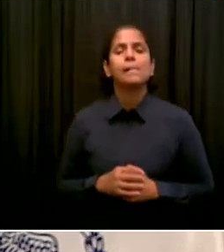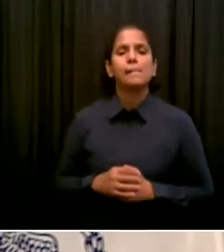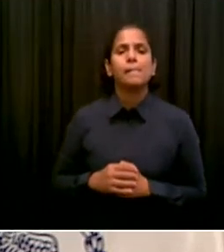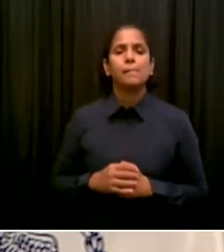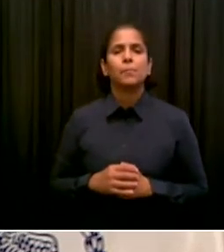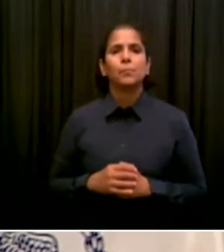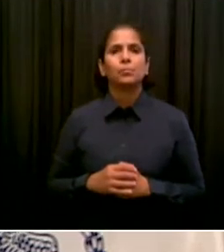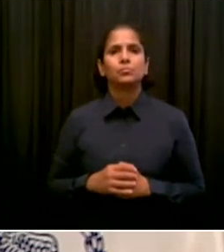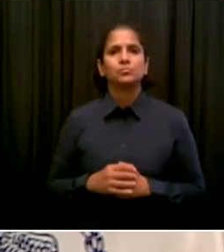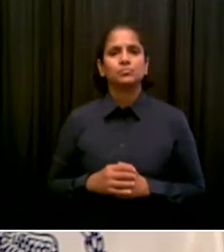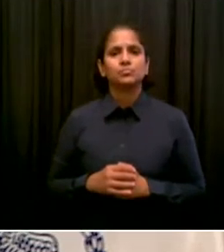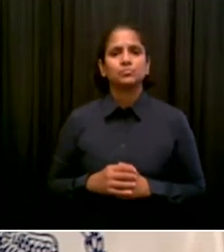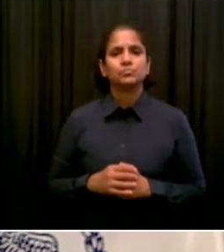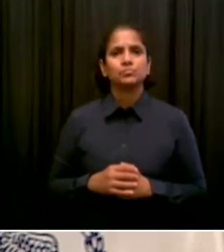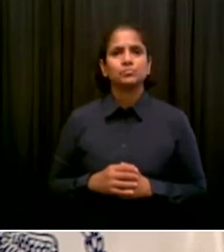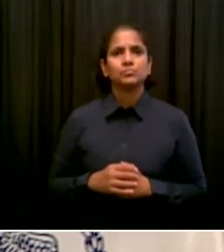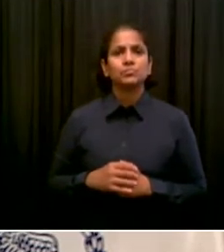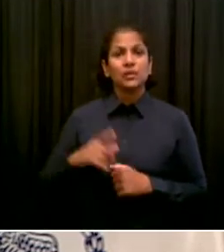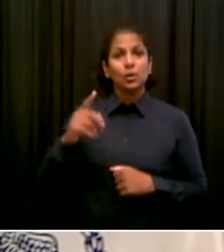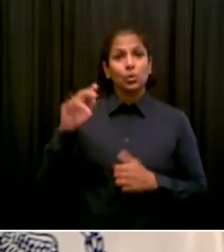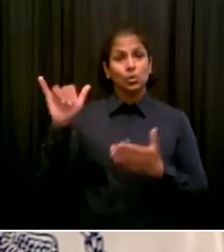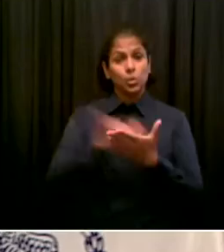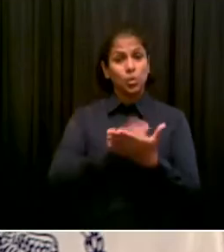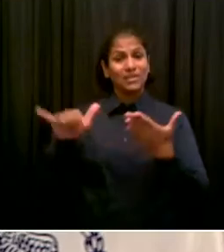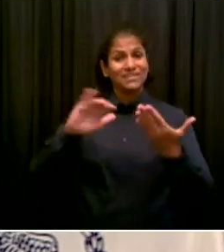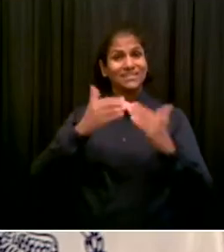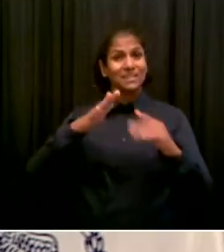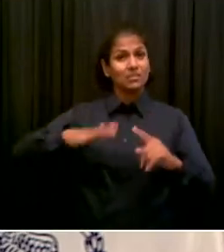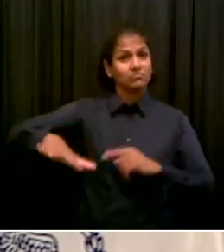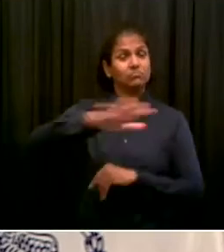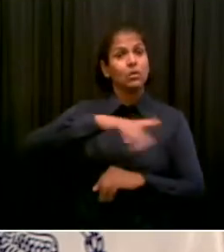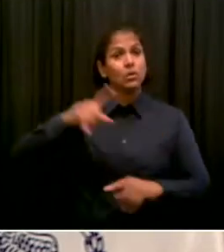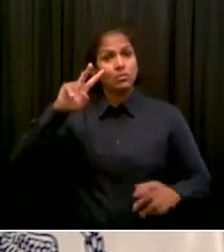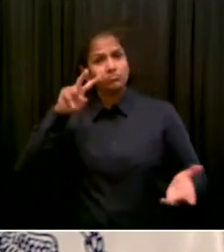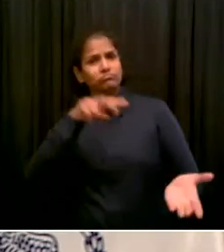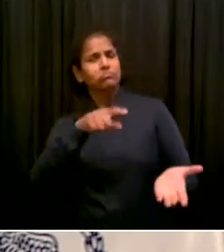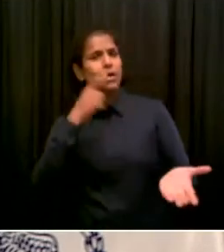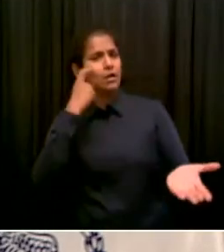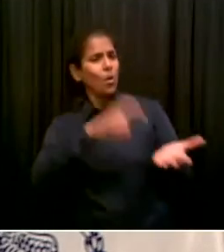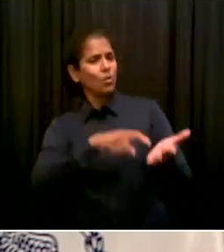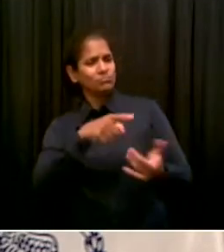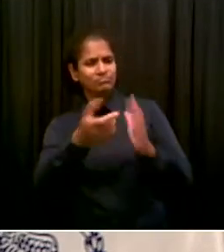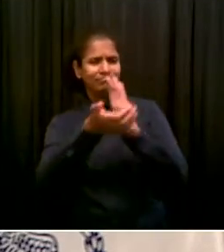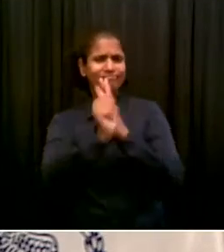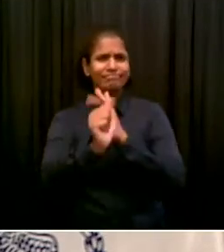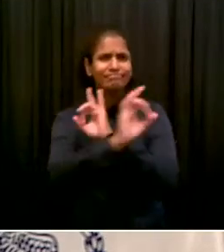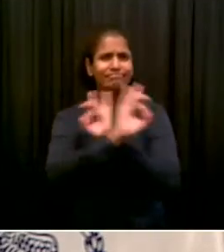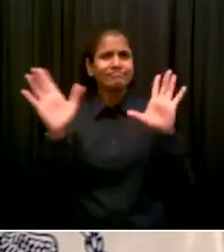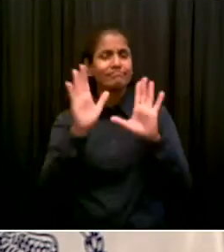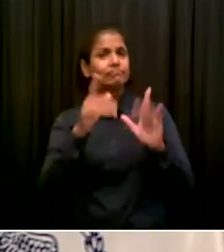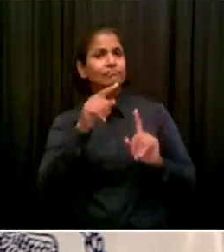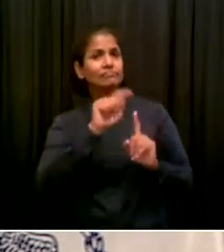ALSO WA NTTO SAY JULIET, TO THE BEGINNINOG F YOUR QUESTION, IT IS REALLY WONDERFUL TO SEE THE